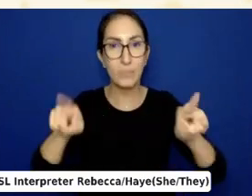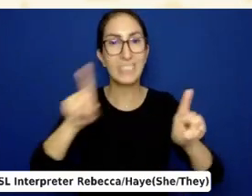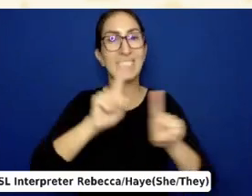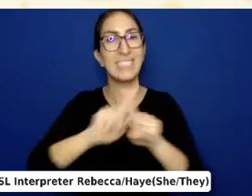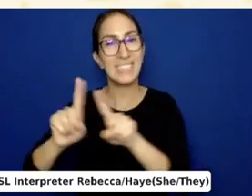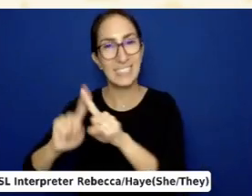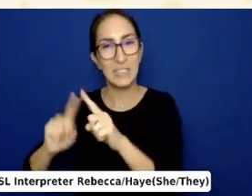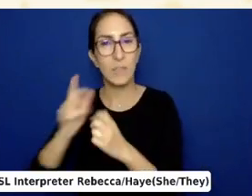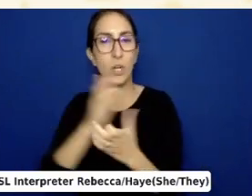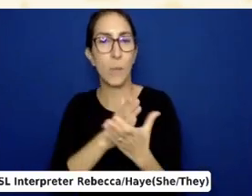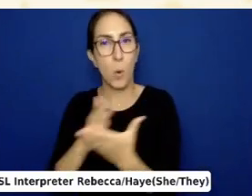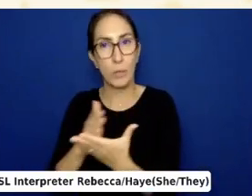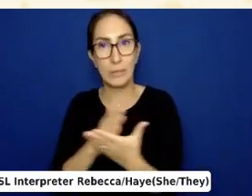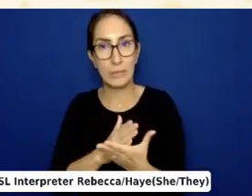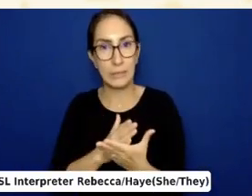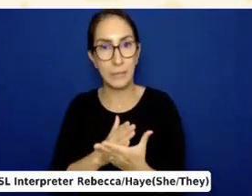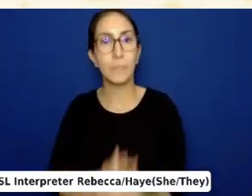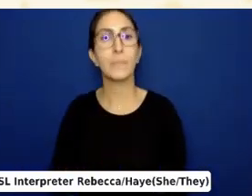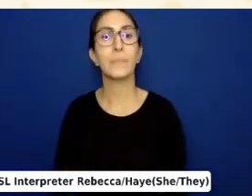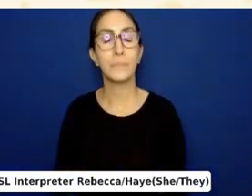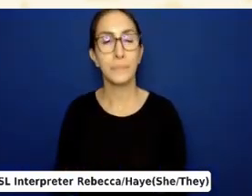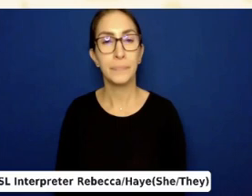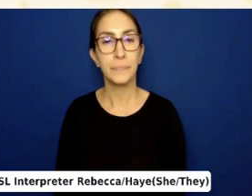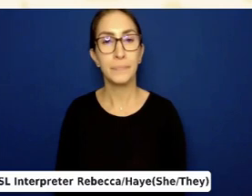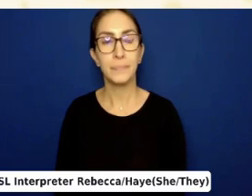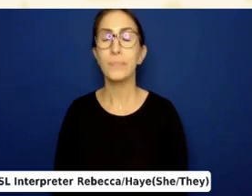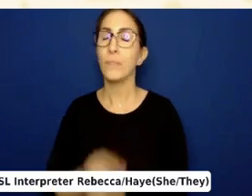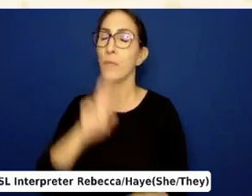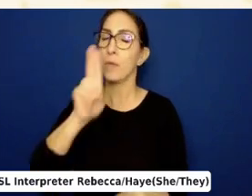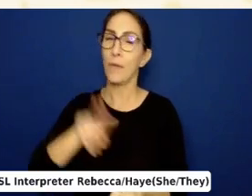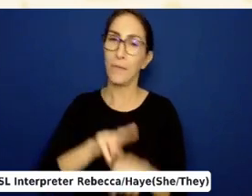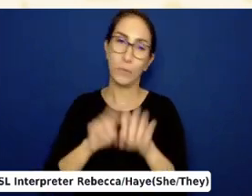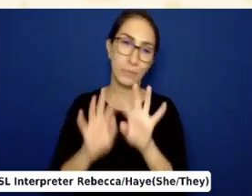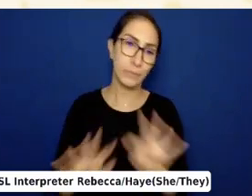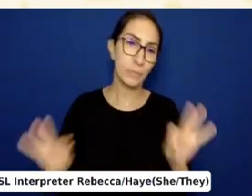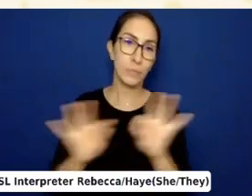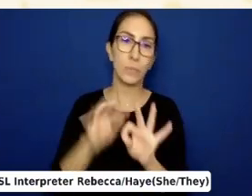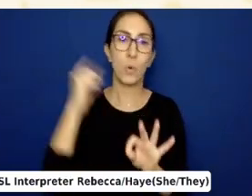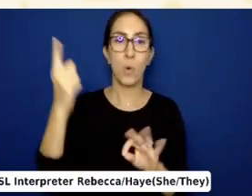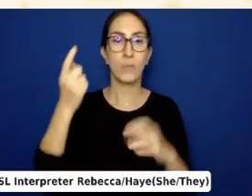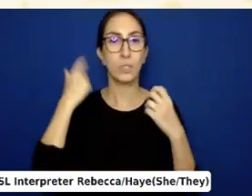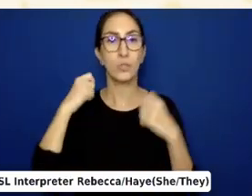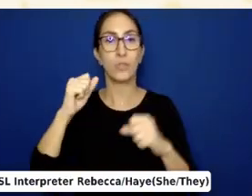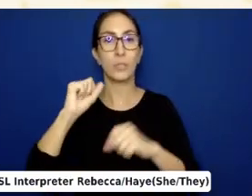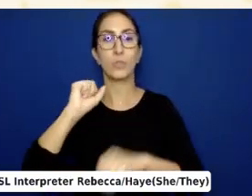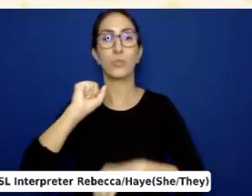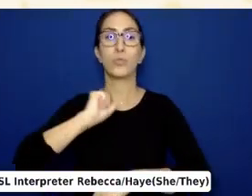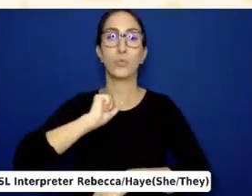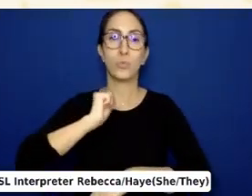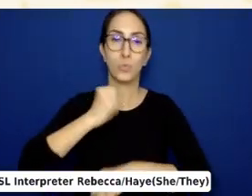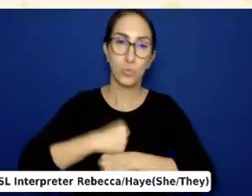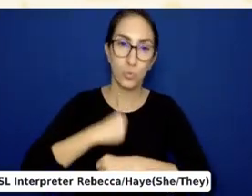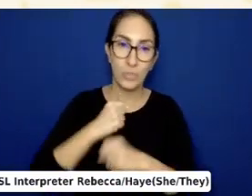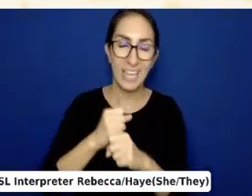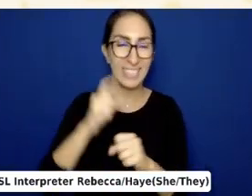Of course, always try to create and identify your components in a way